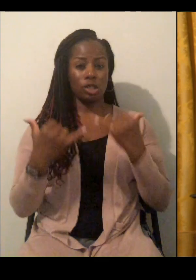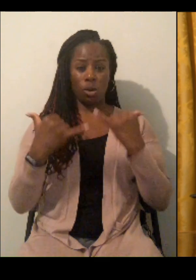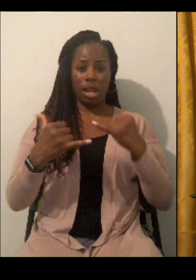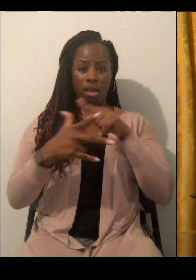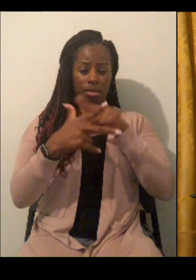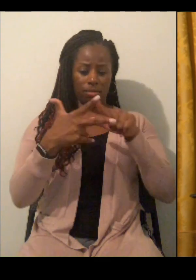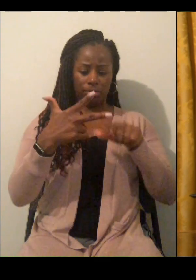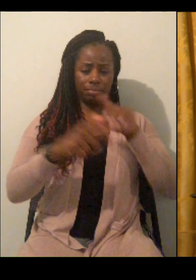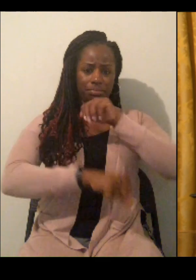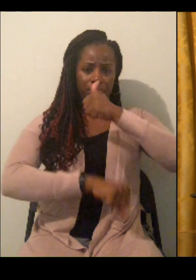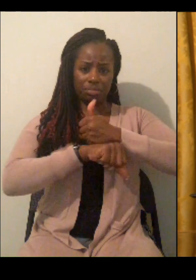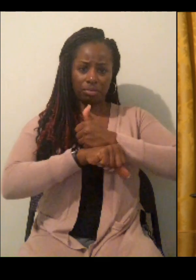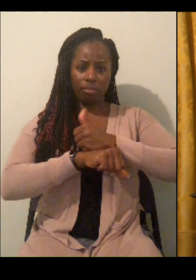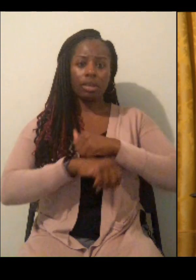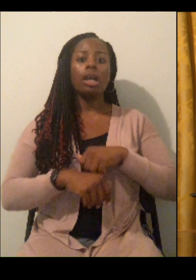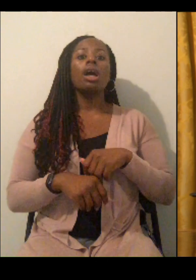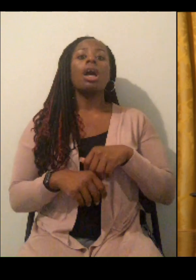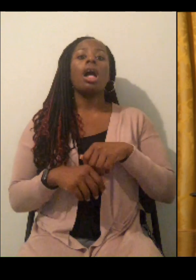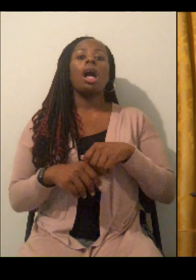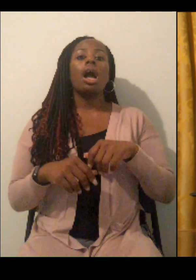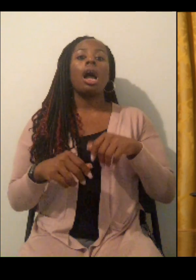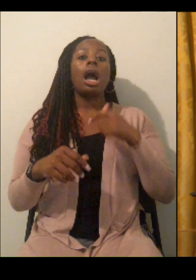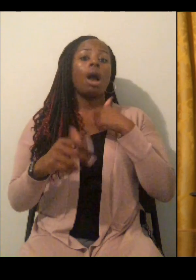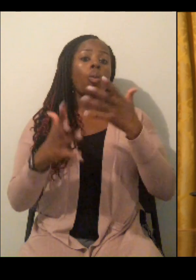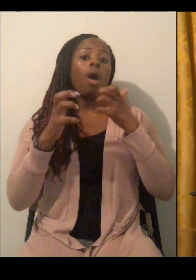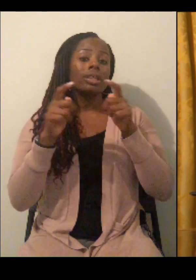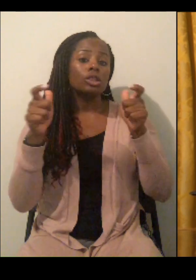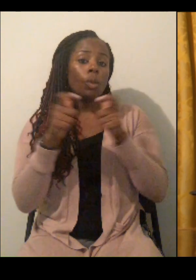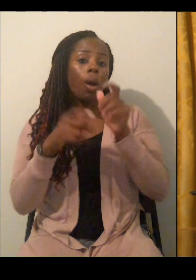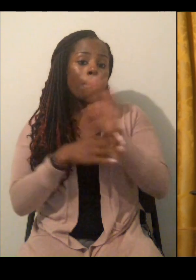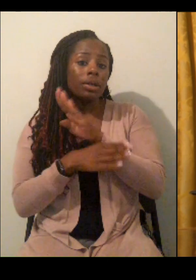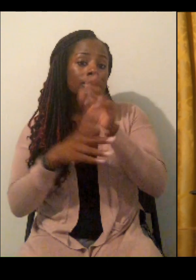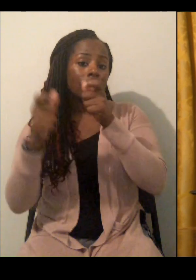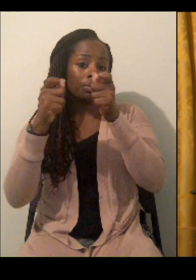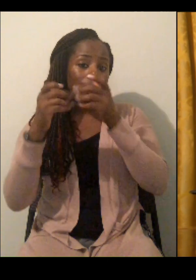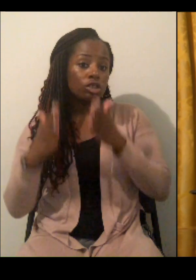Administration to exercise available authority to provide capital and